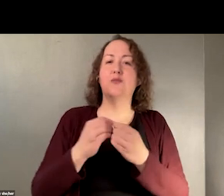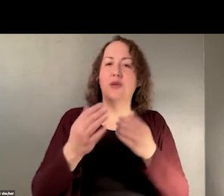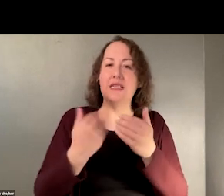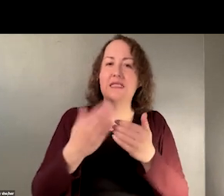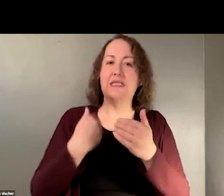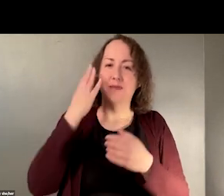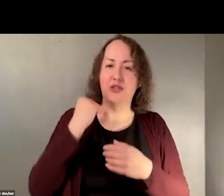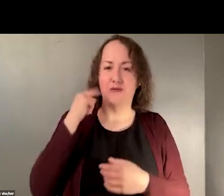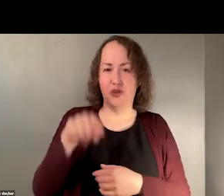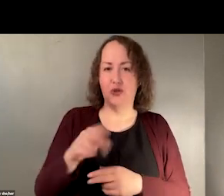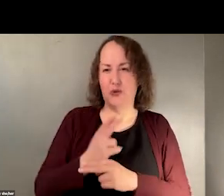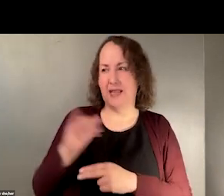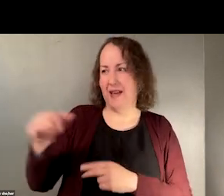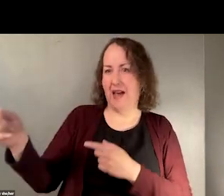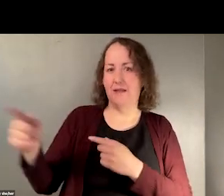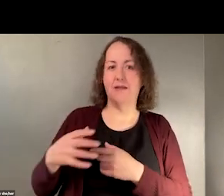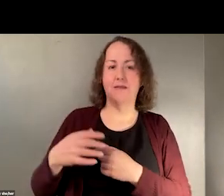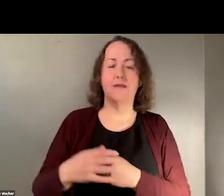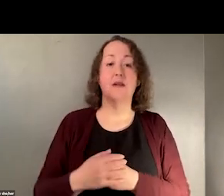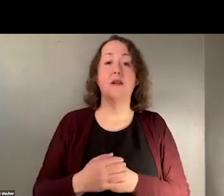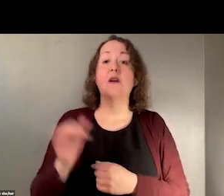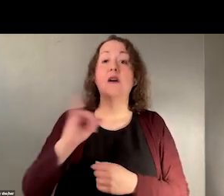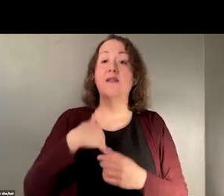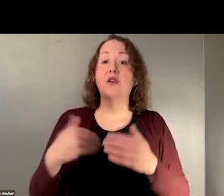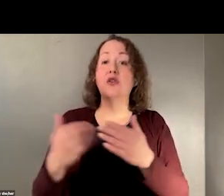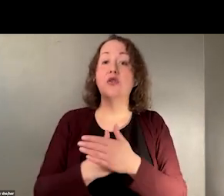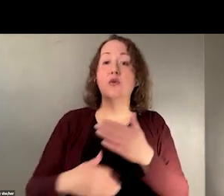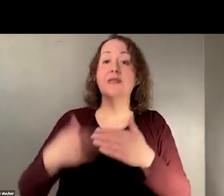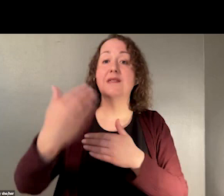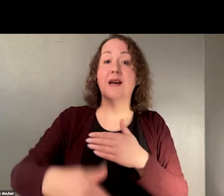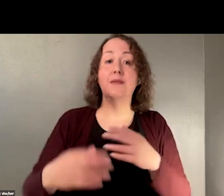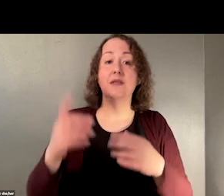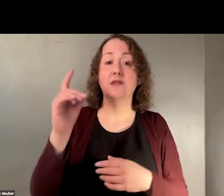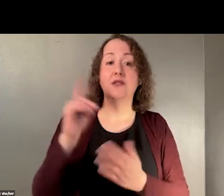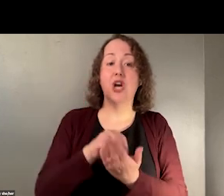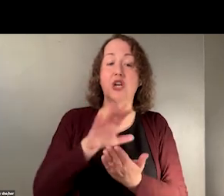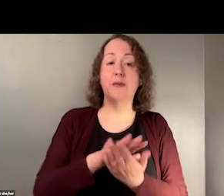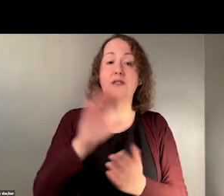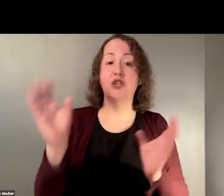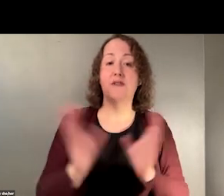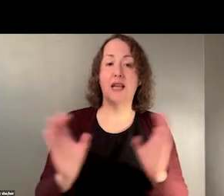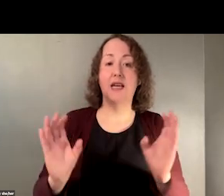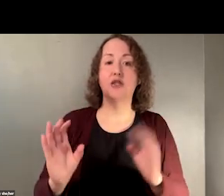There is a new step of document certification. PIs have to certify the documents they create.